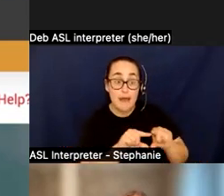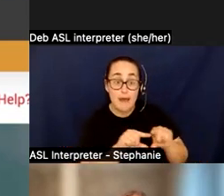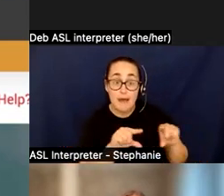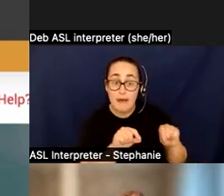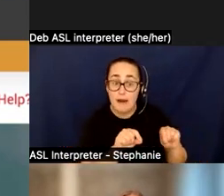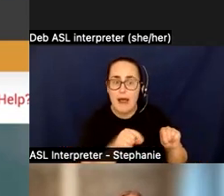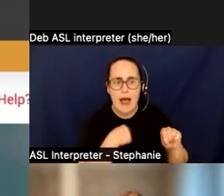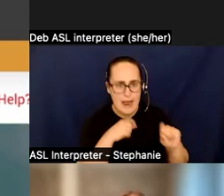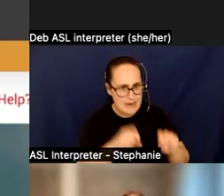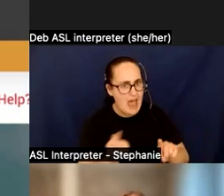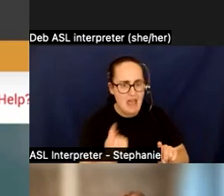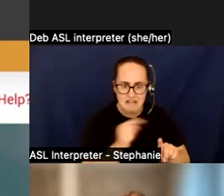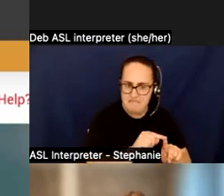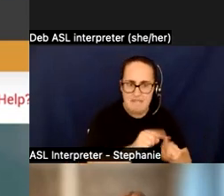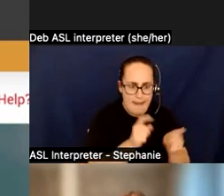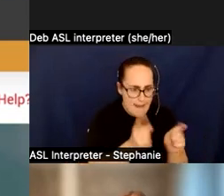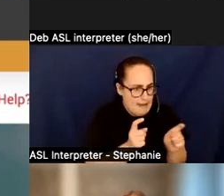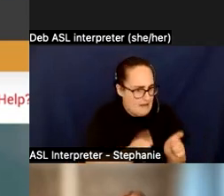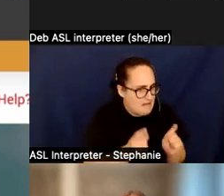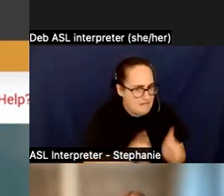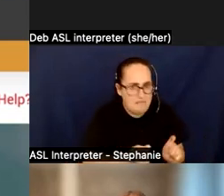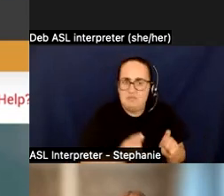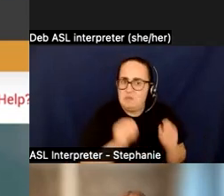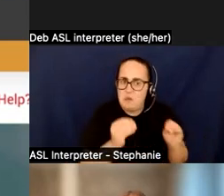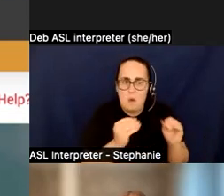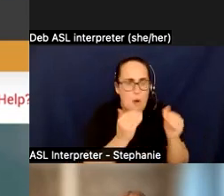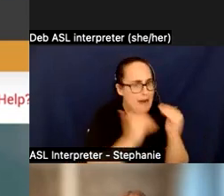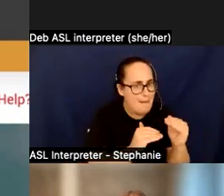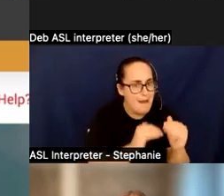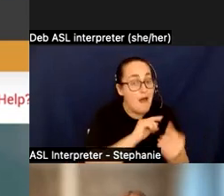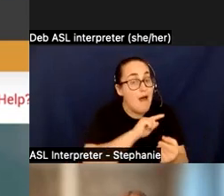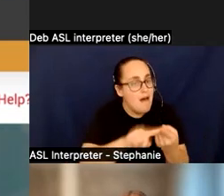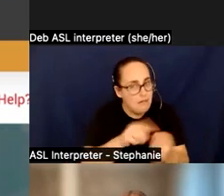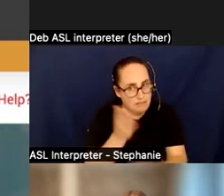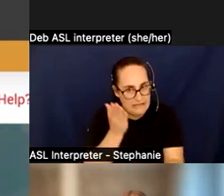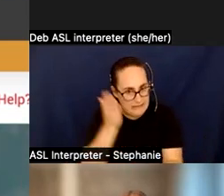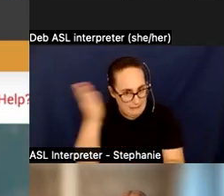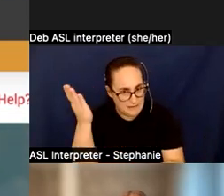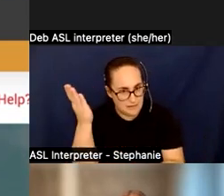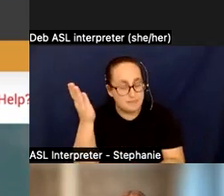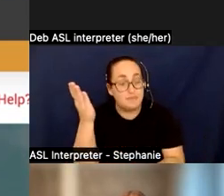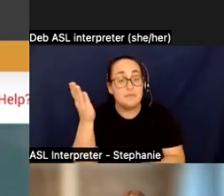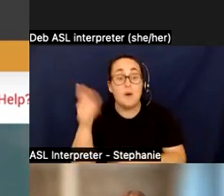possible until I've submitted it. Once submitted, it will go into this next tab. There's nothing in